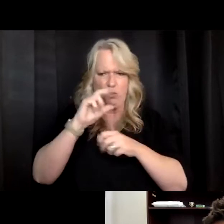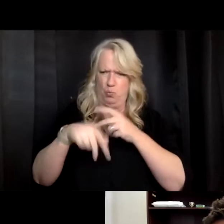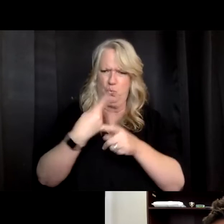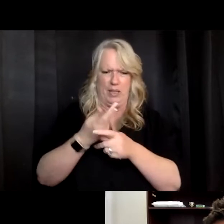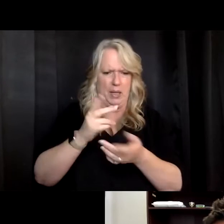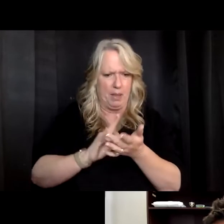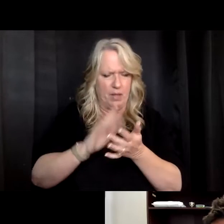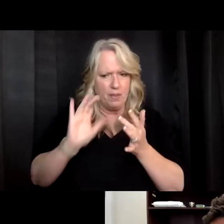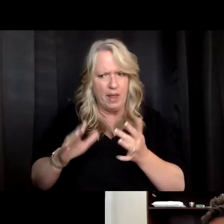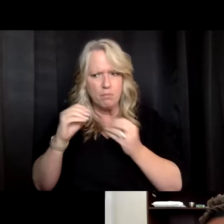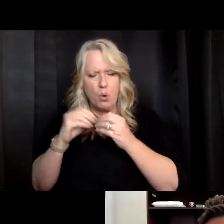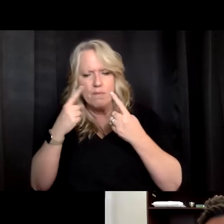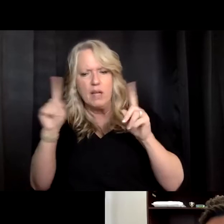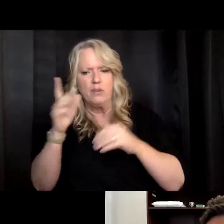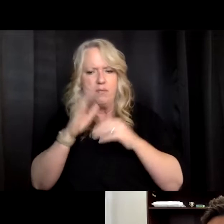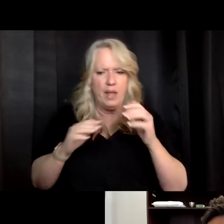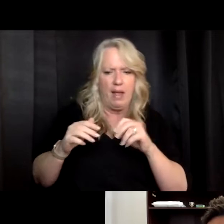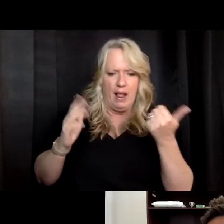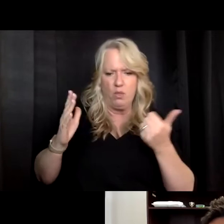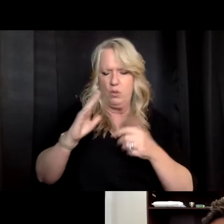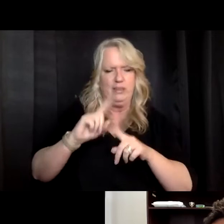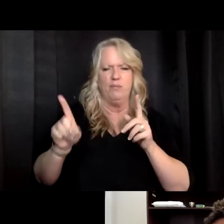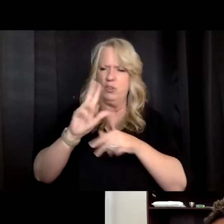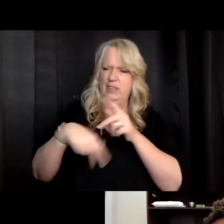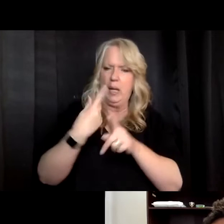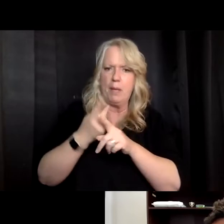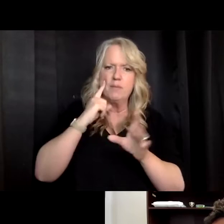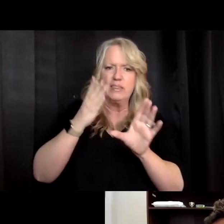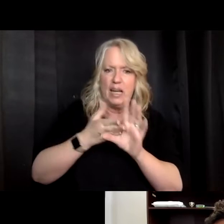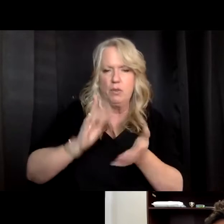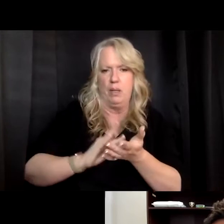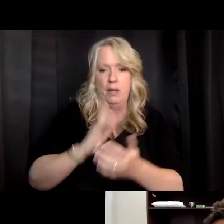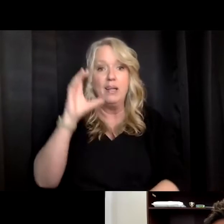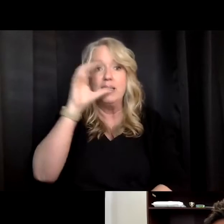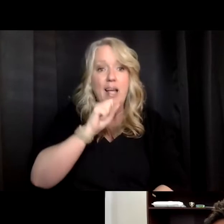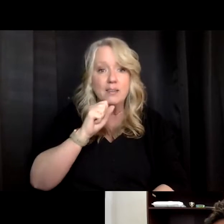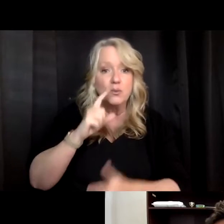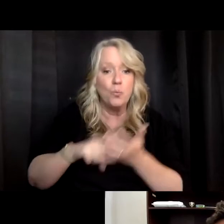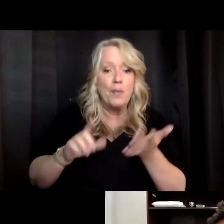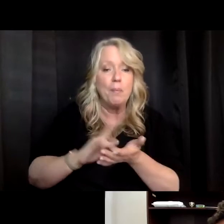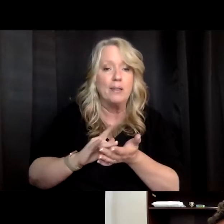LOOK AT THE GRAPH, THE LINE GOES DOWN. GUESSING WHAT MEDICATION WAS MORE EFFECTIVE THAN OTHER ONES, PEOPLE